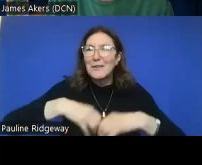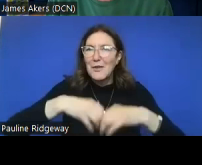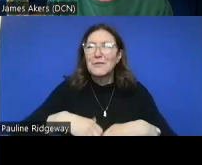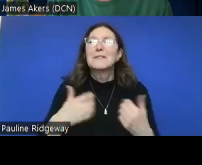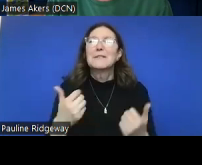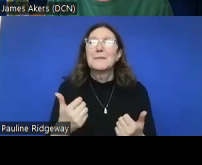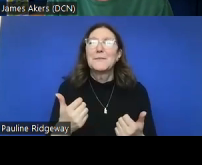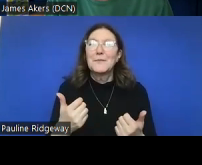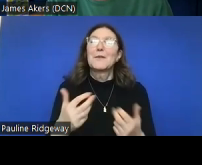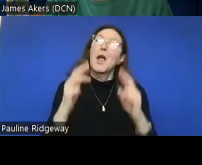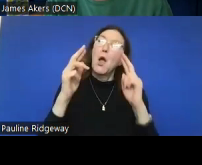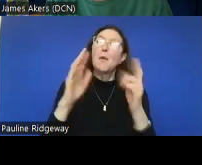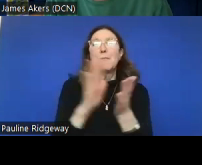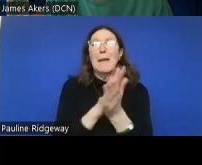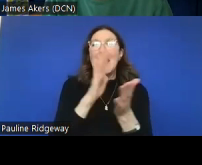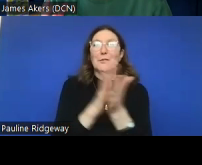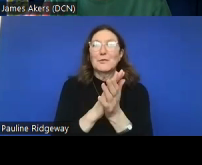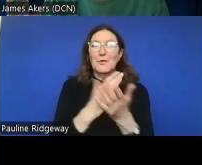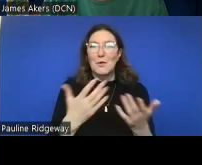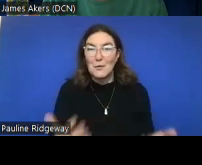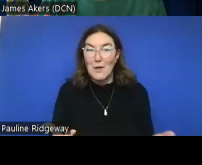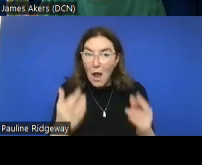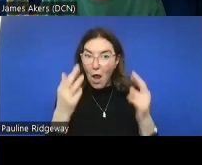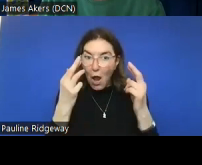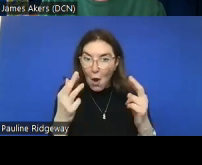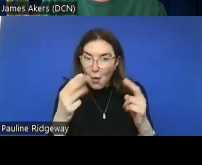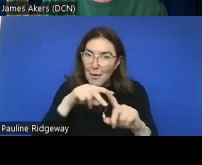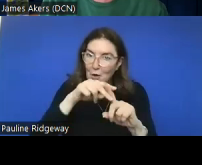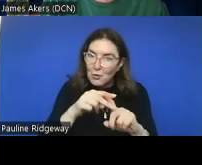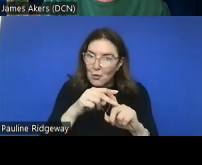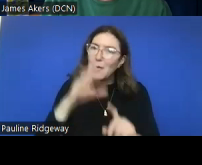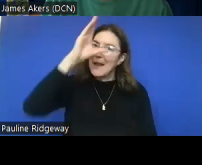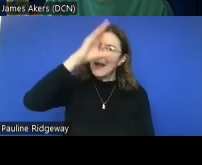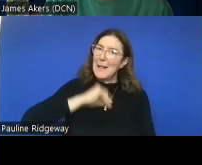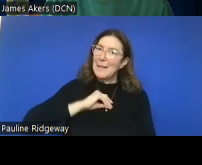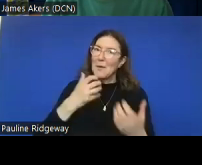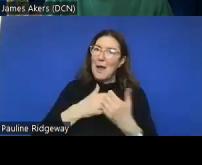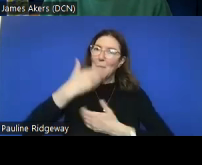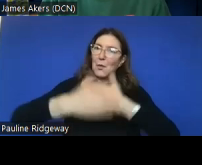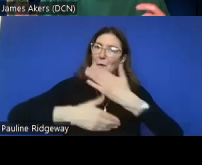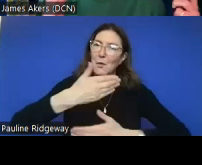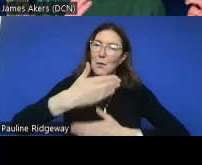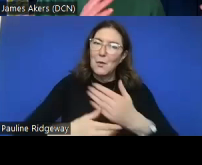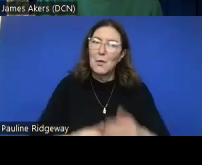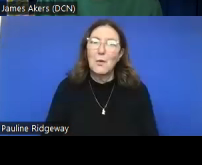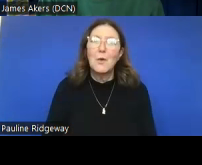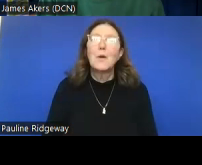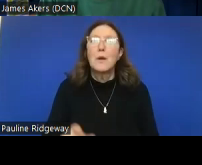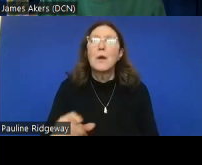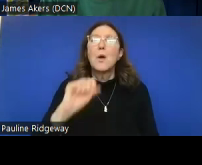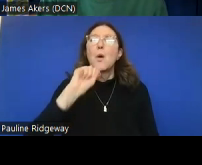Hope you've enjoyed the webinar. I hope you use the tool. Please let us know how you get on with that. You will receive a feedback survey as well.